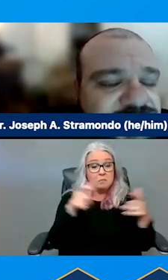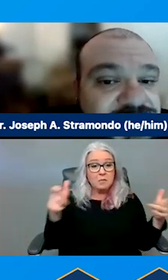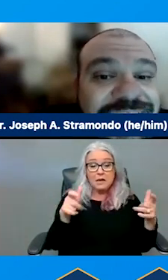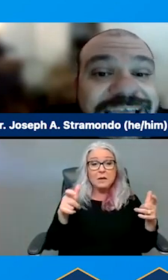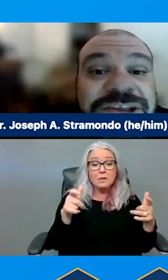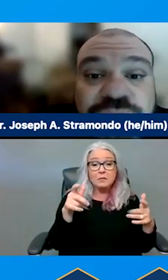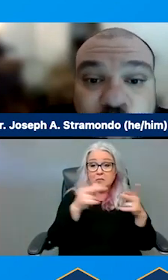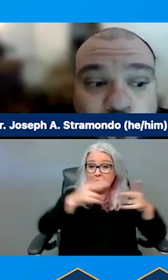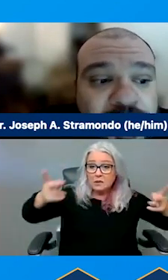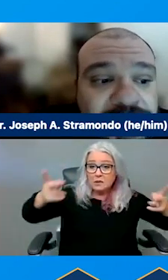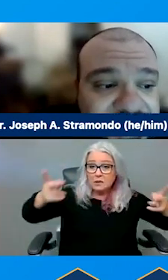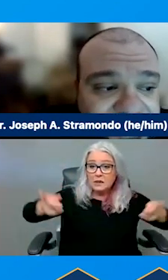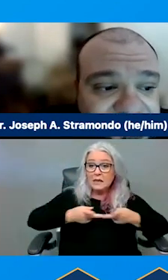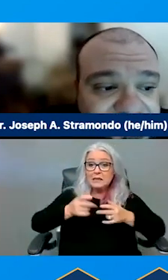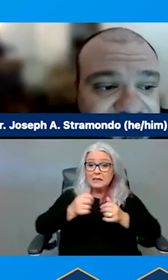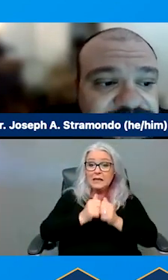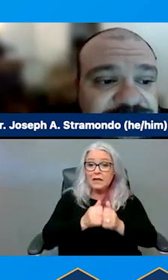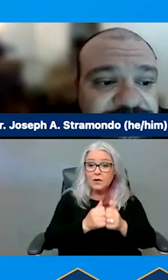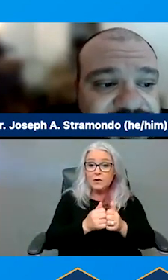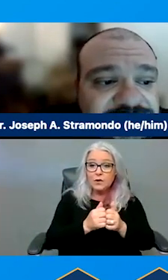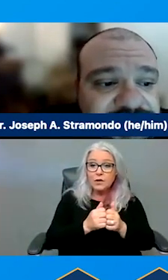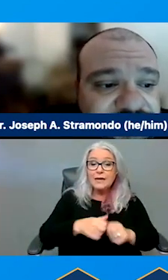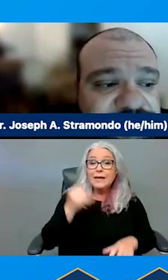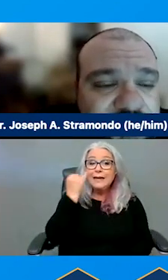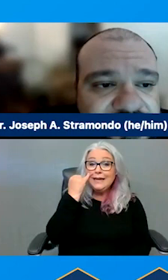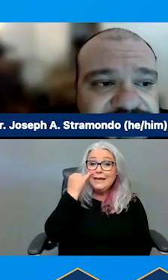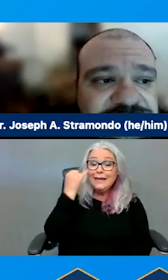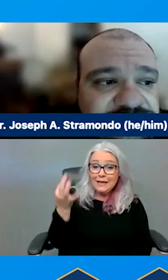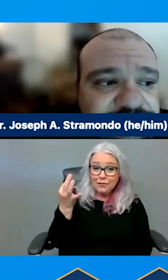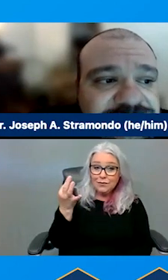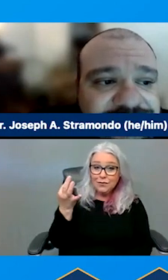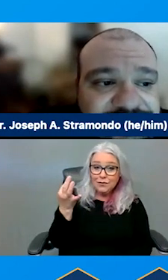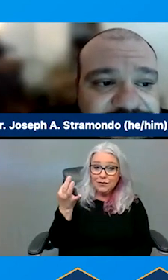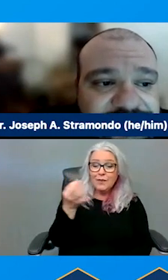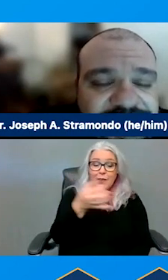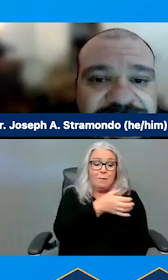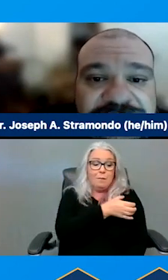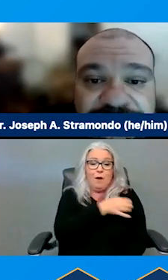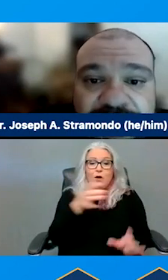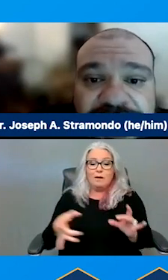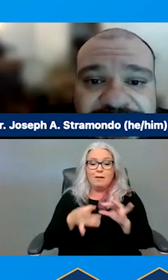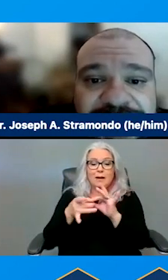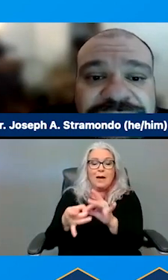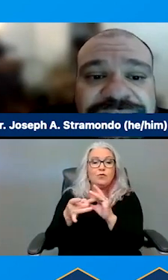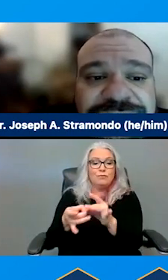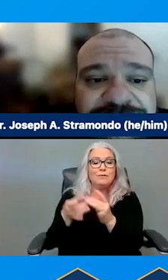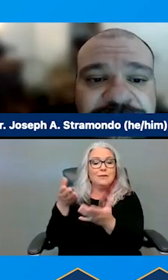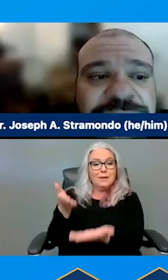rather than institution based care as long as the right kind of power relationship exists.